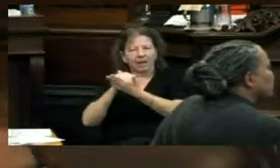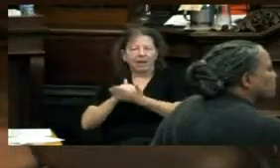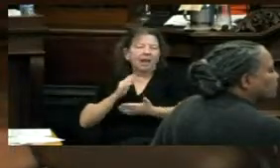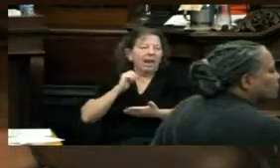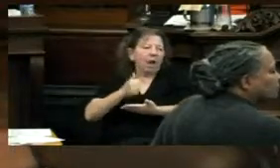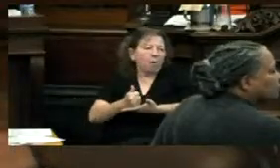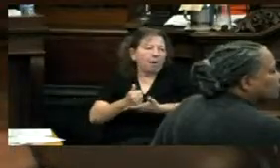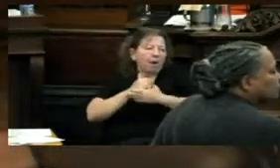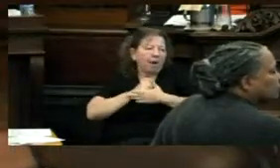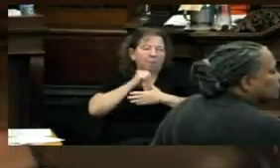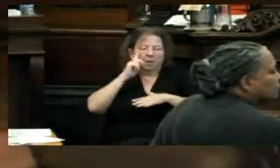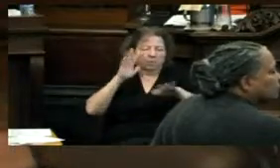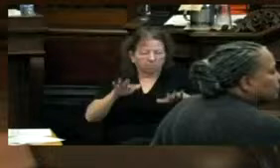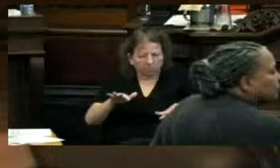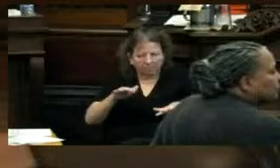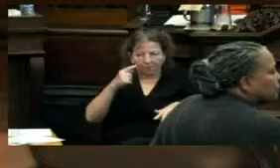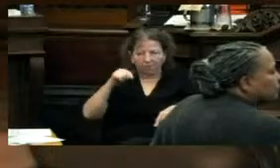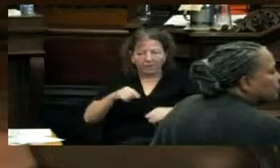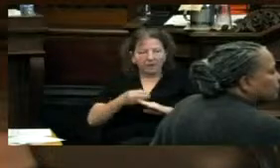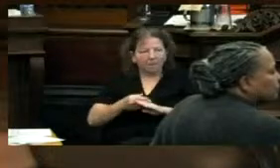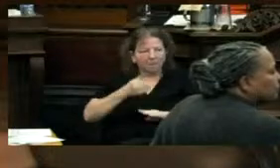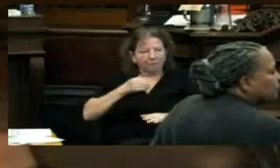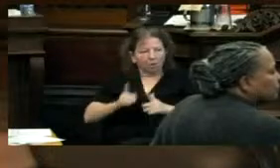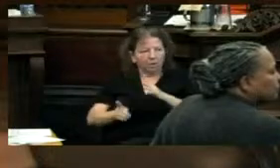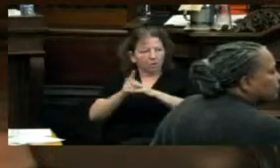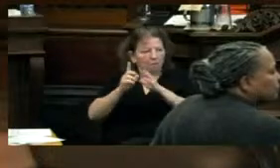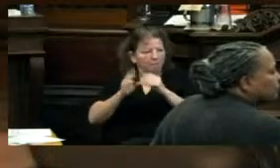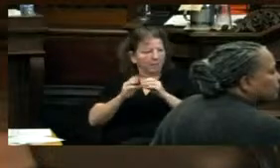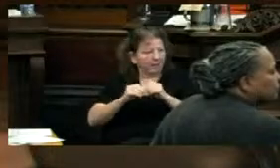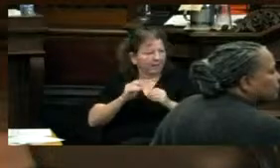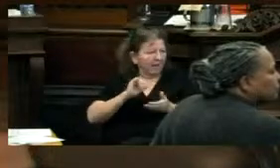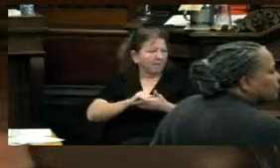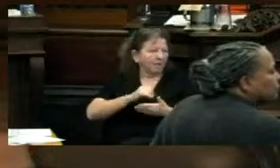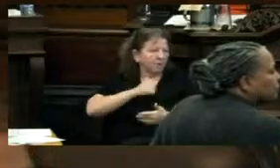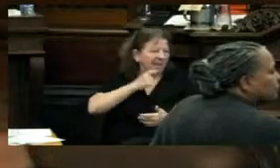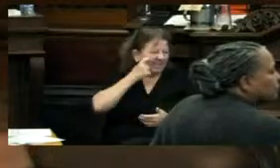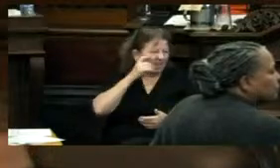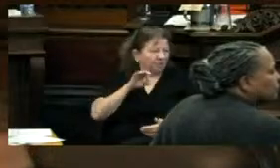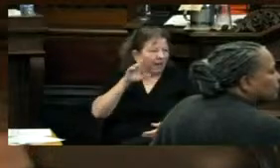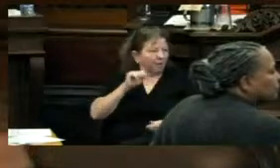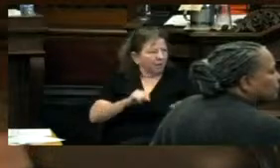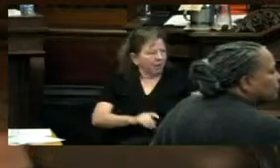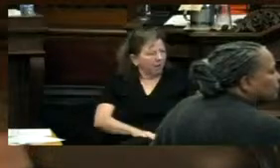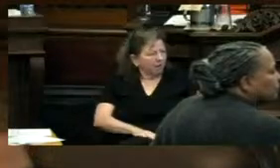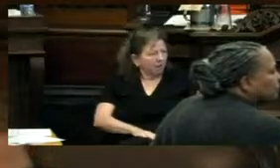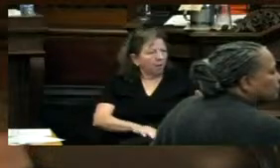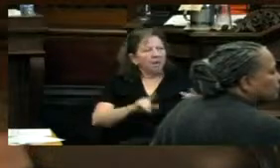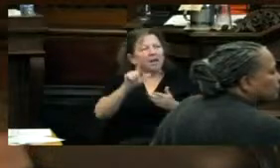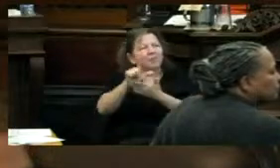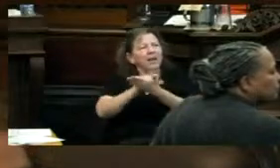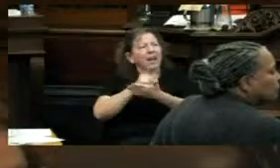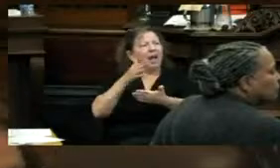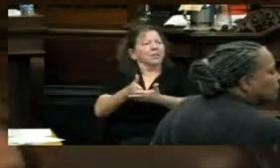business. And there's PAB business on the docket. It would have just been helpful not to